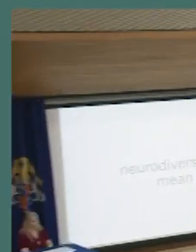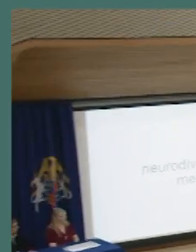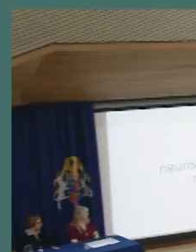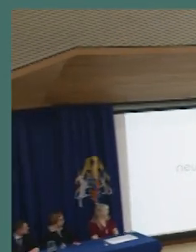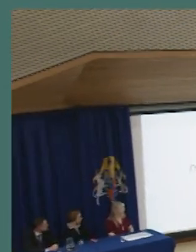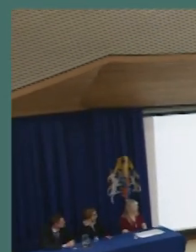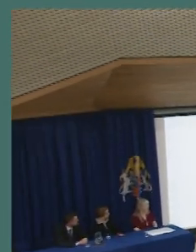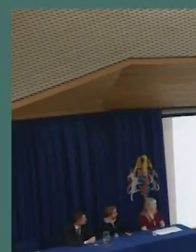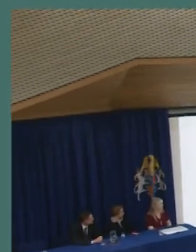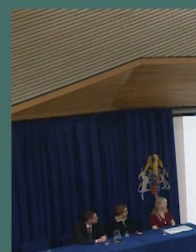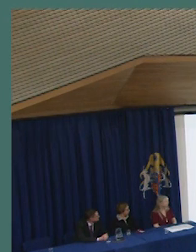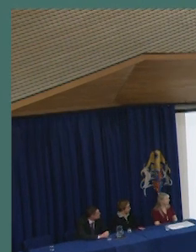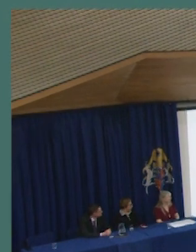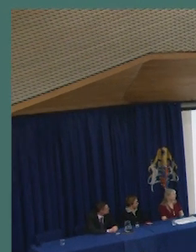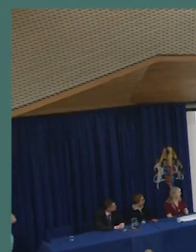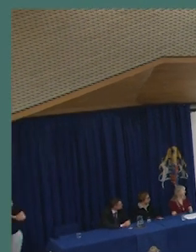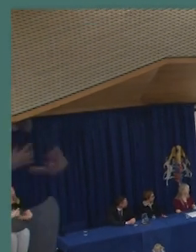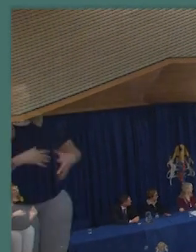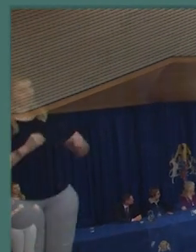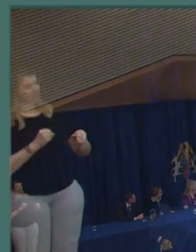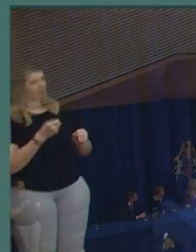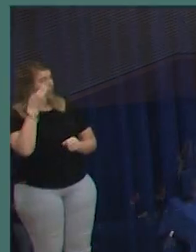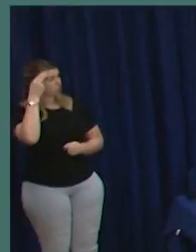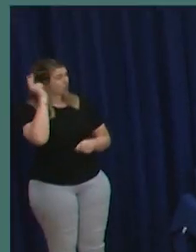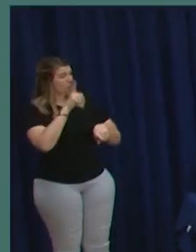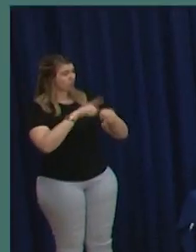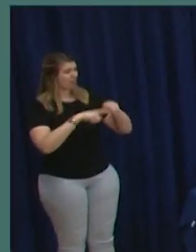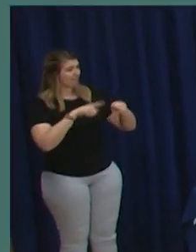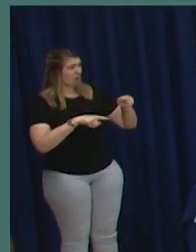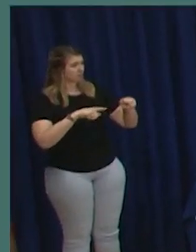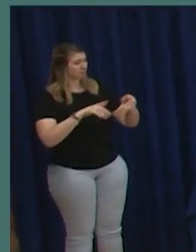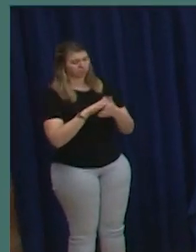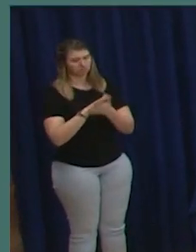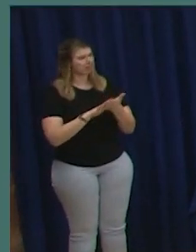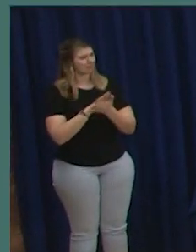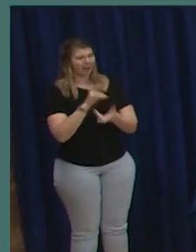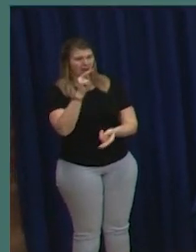I guess where I want to start is that neurodiverse doesn't mean less, that I hope in this room